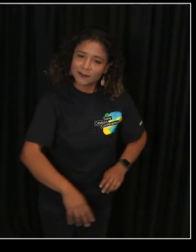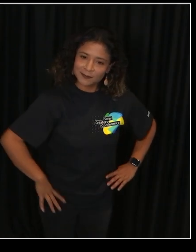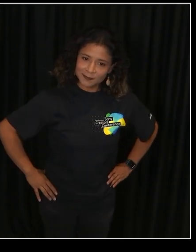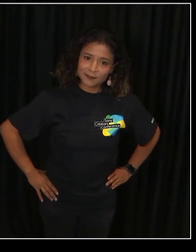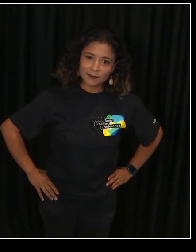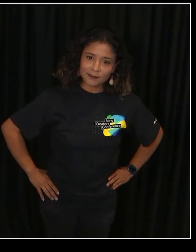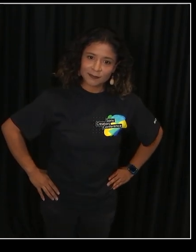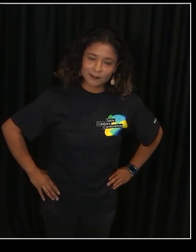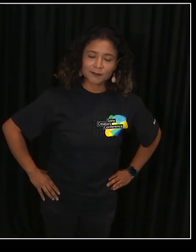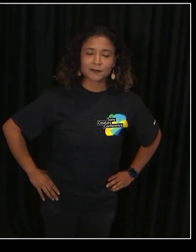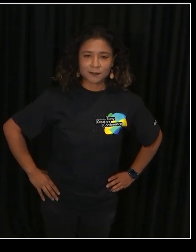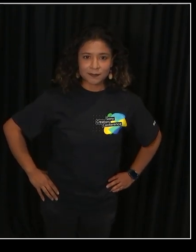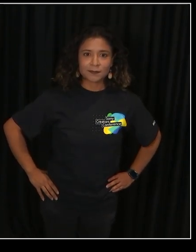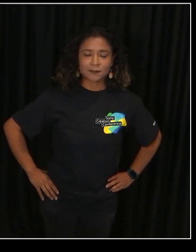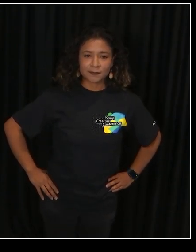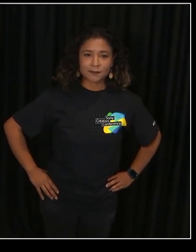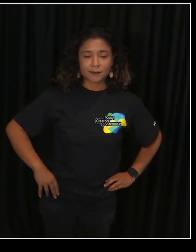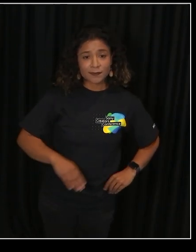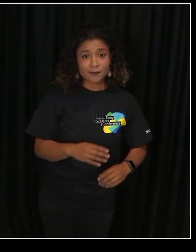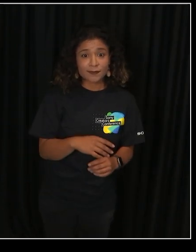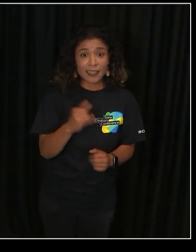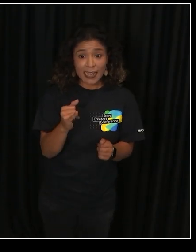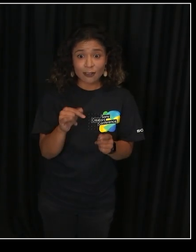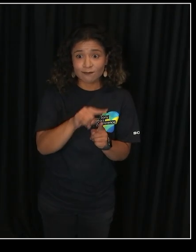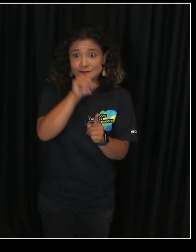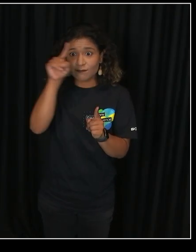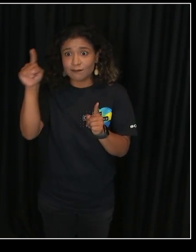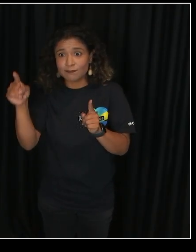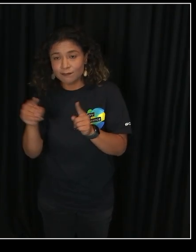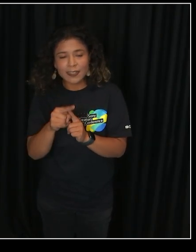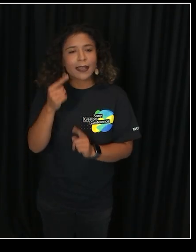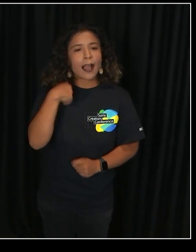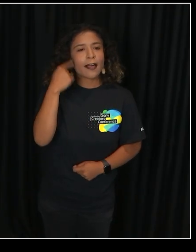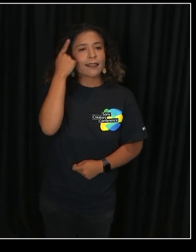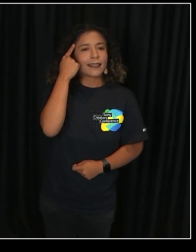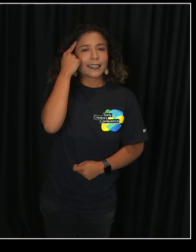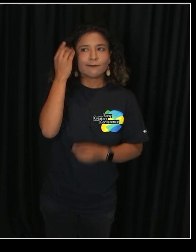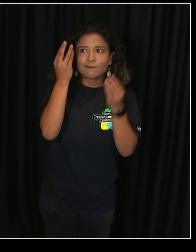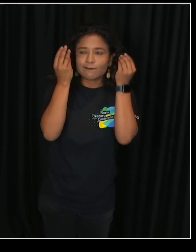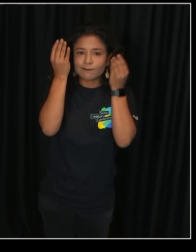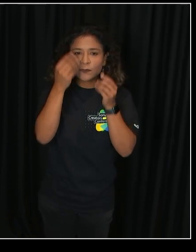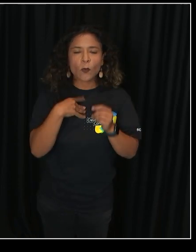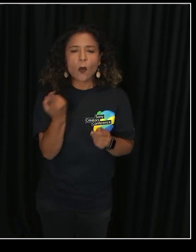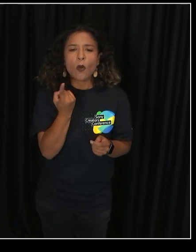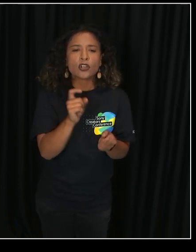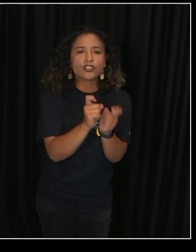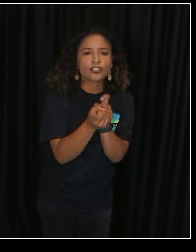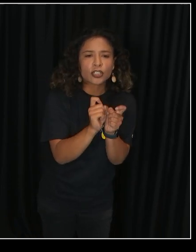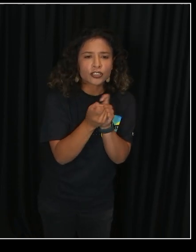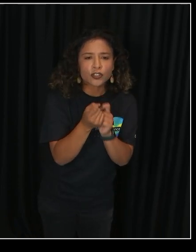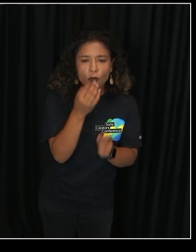Okay. So going back to the drawing board, we only had to change a few things. We took the July agents and